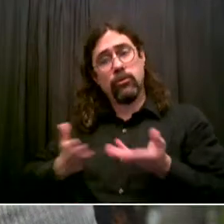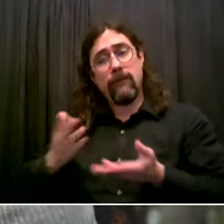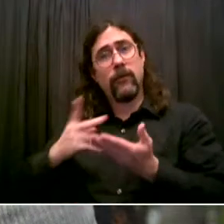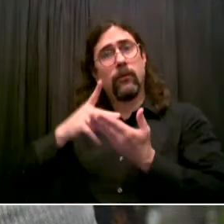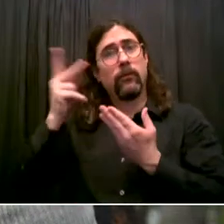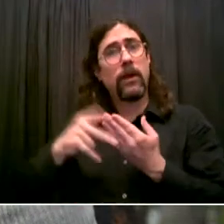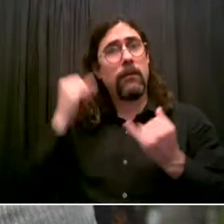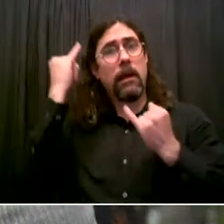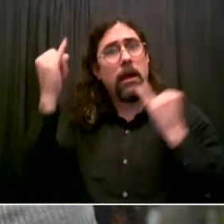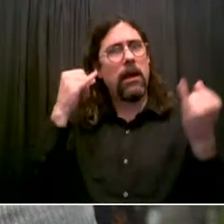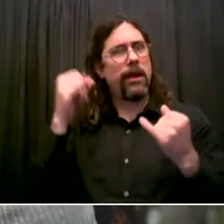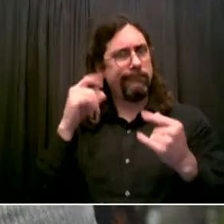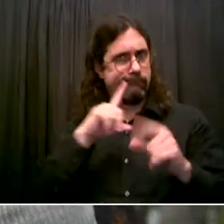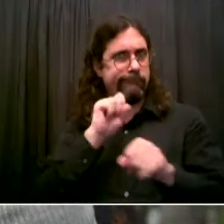THEY GO OUT TO CONNECT PEOPLE